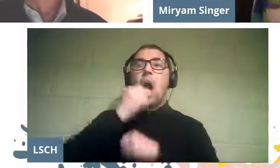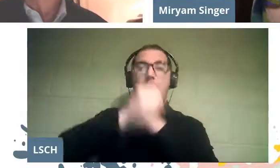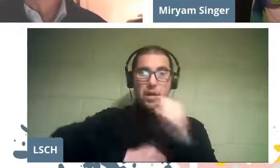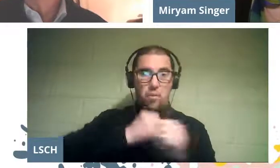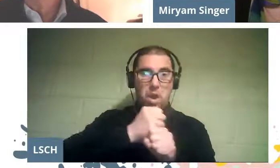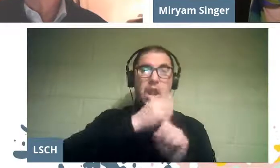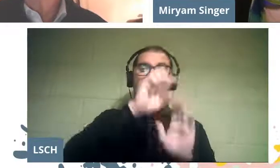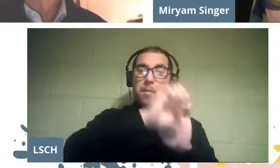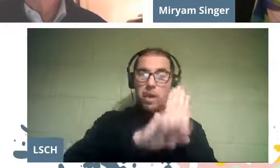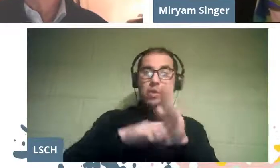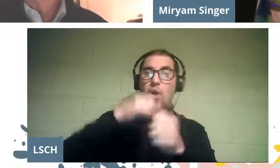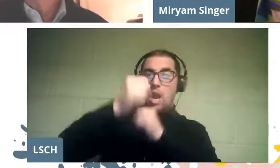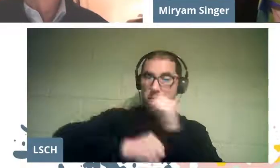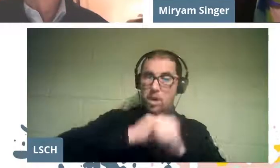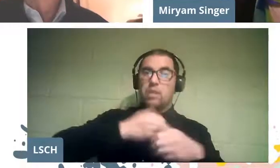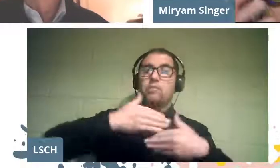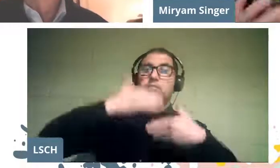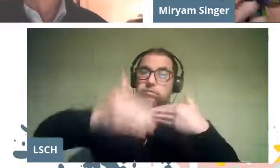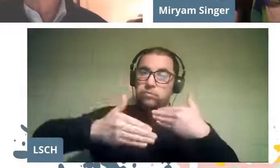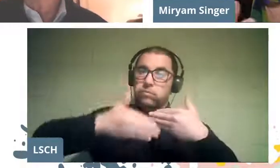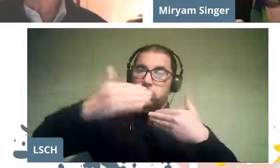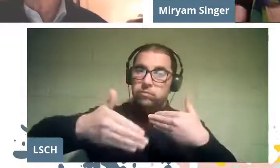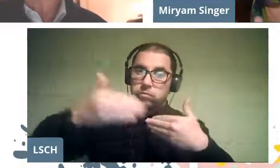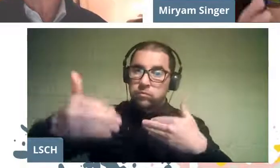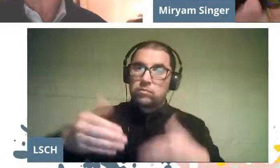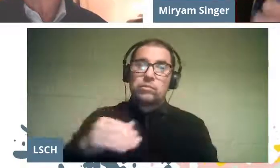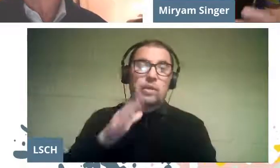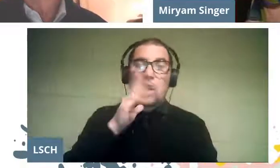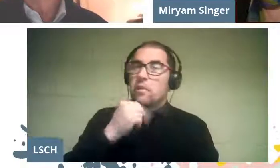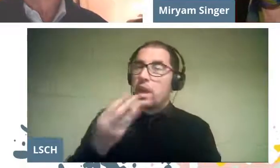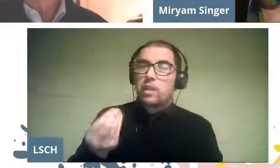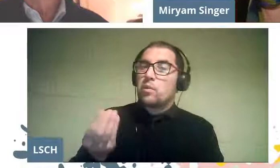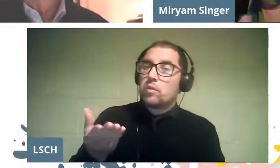and that is not only a festival, the goal of